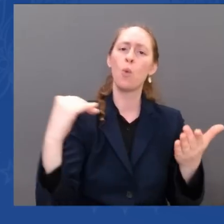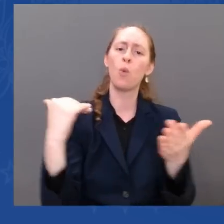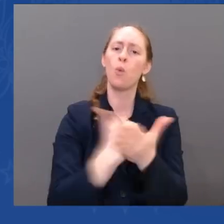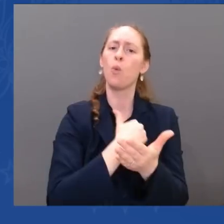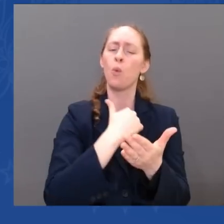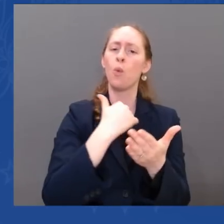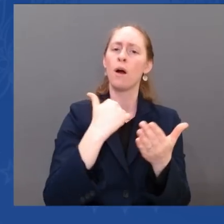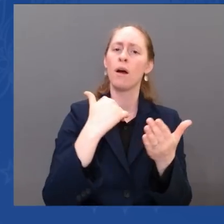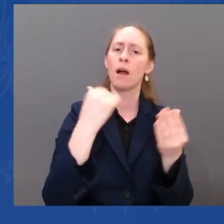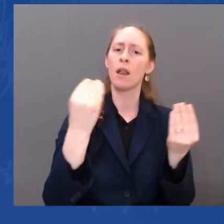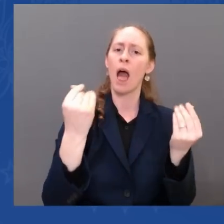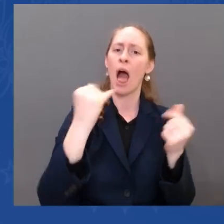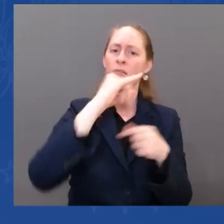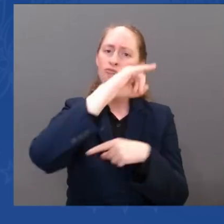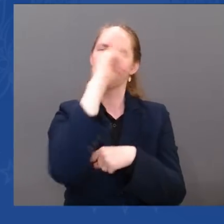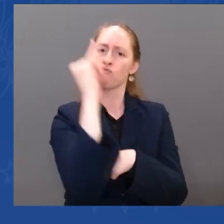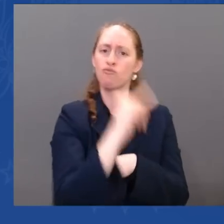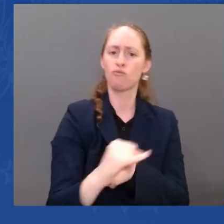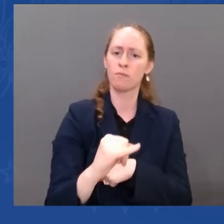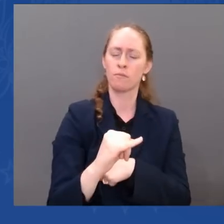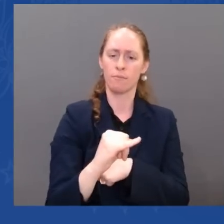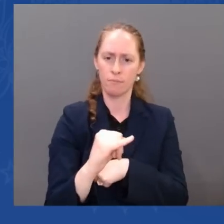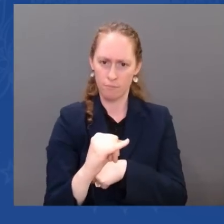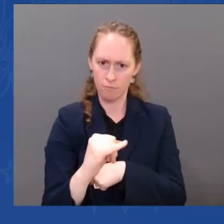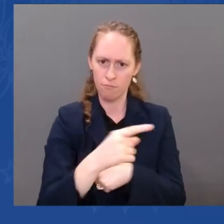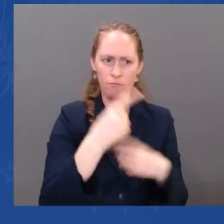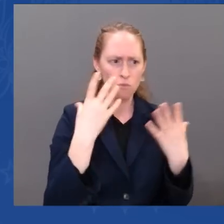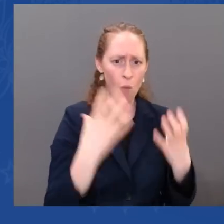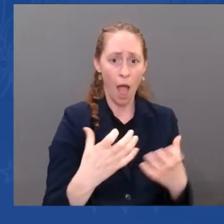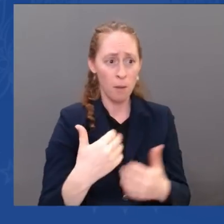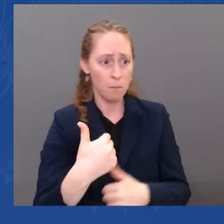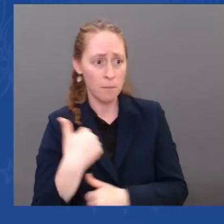We did so for reasons of principle, which should be painfully obvious,